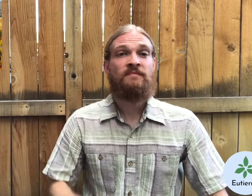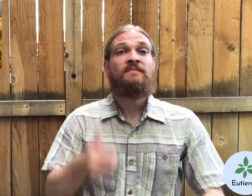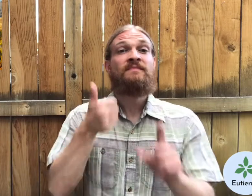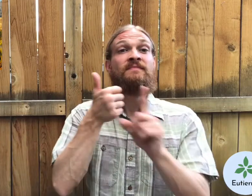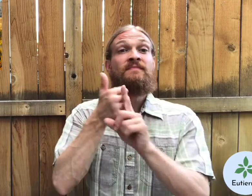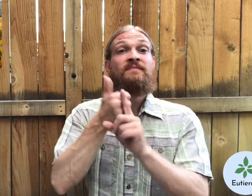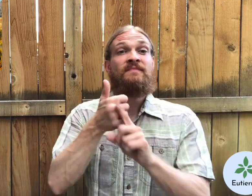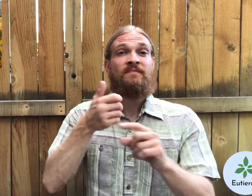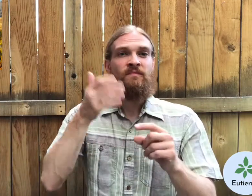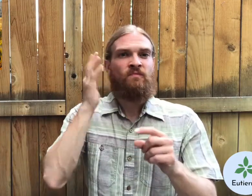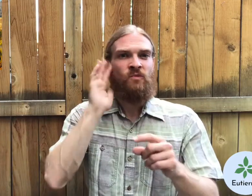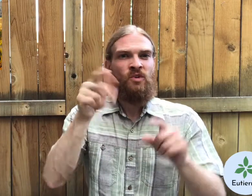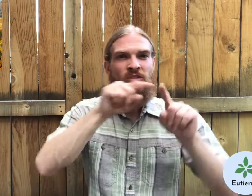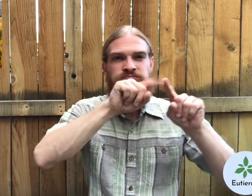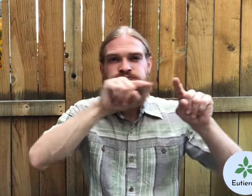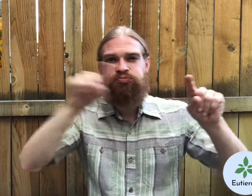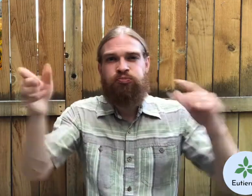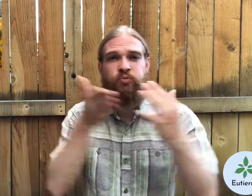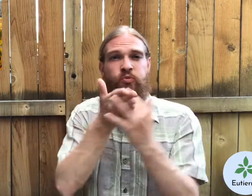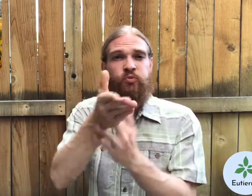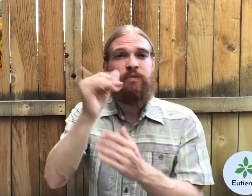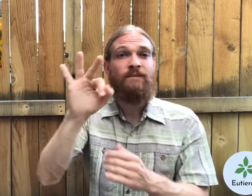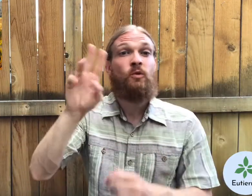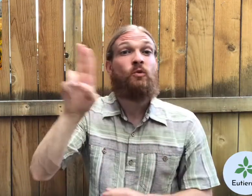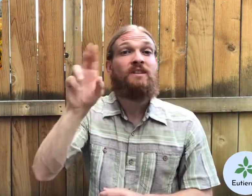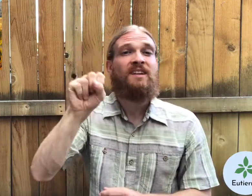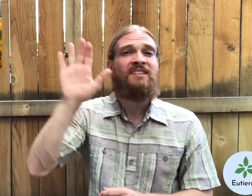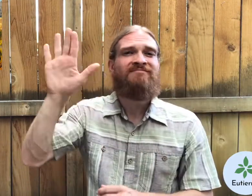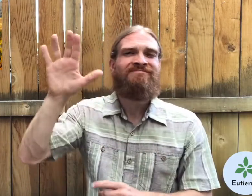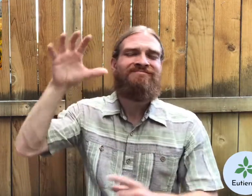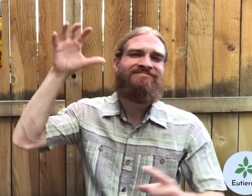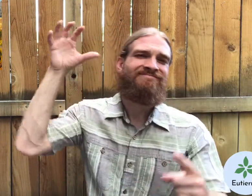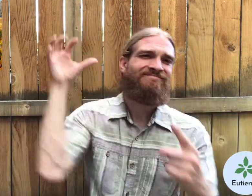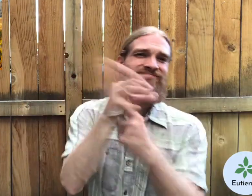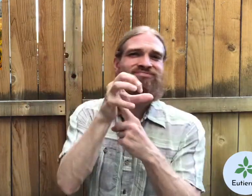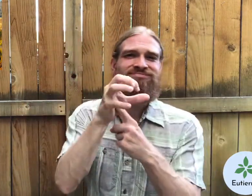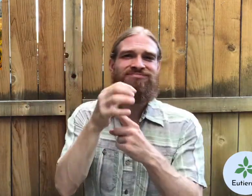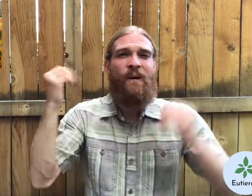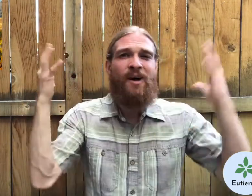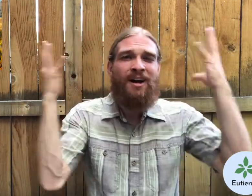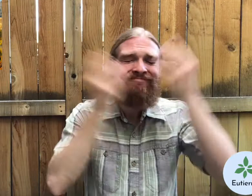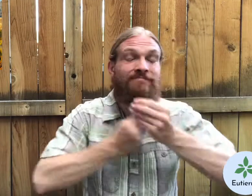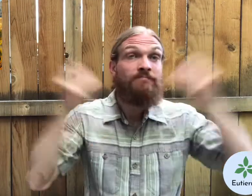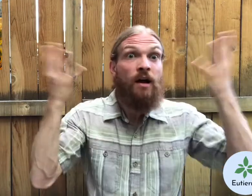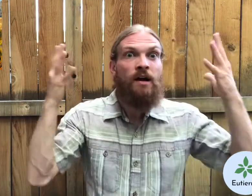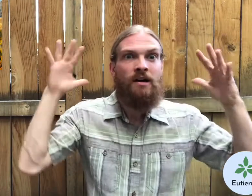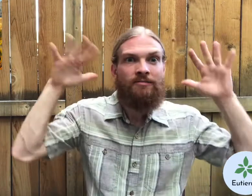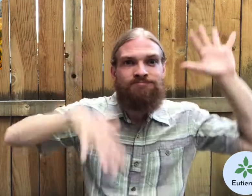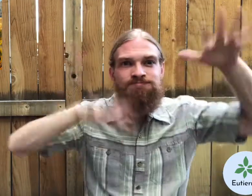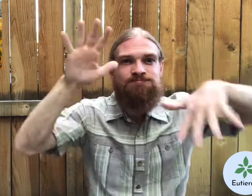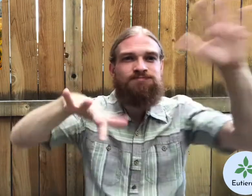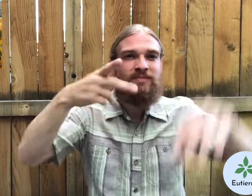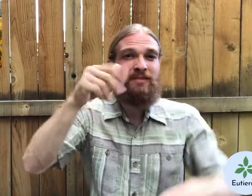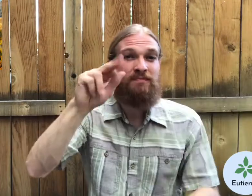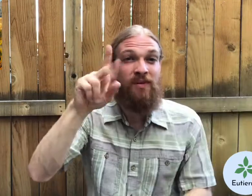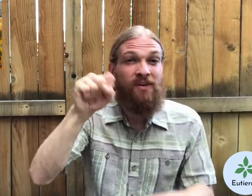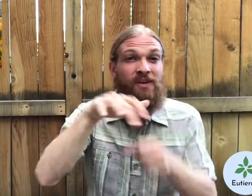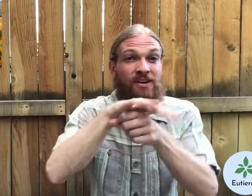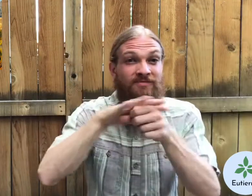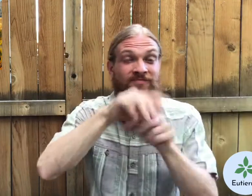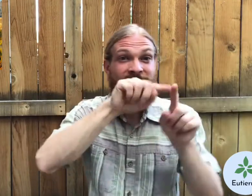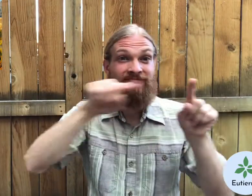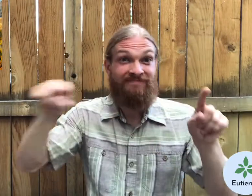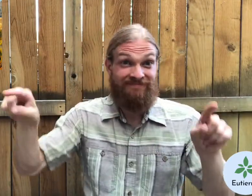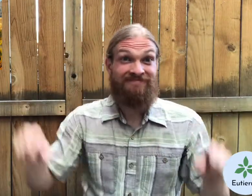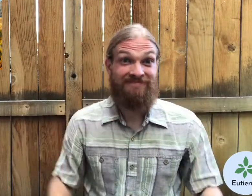The bike path runs through some of the United States' most beautiful natural wonders.